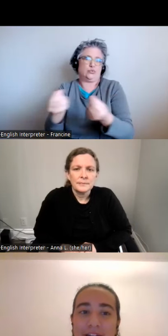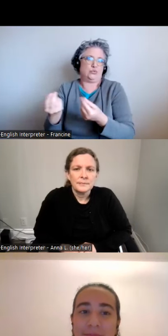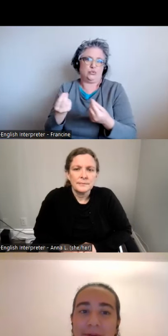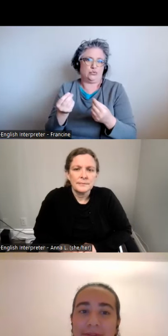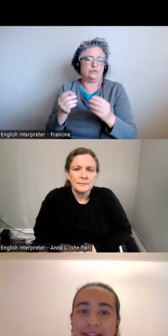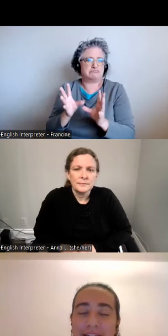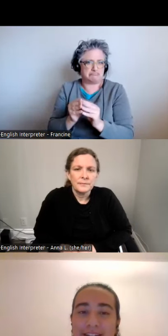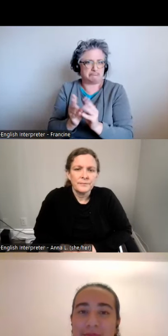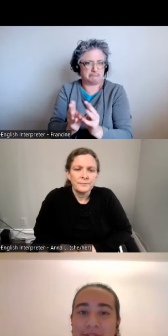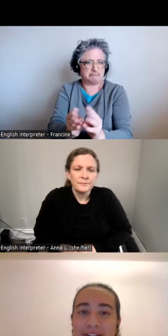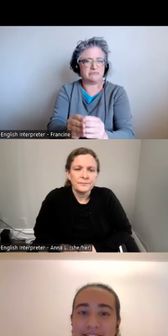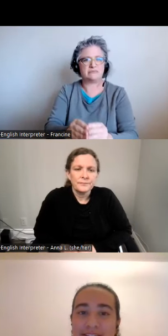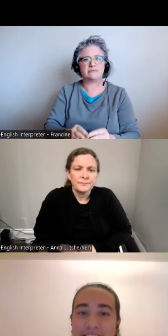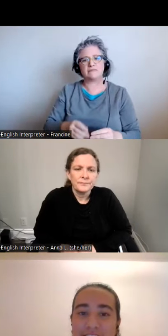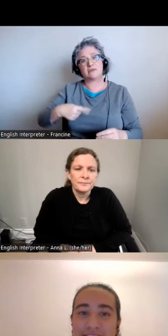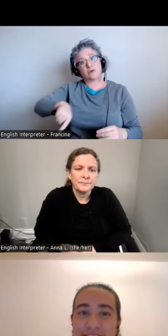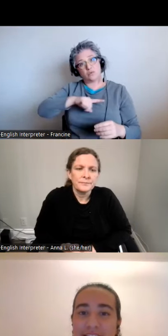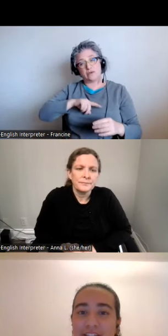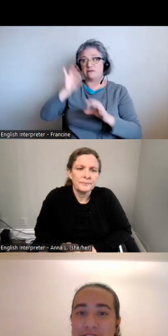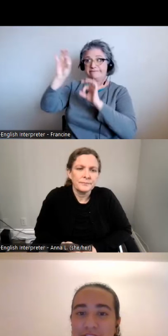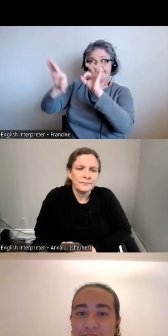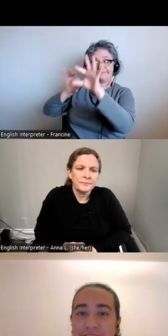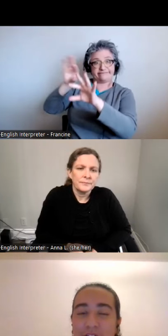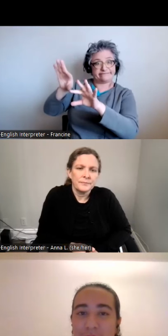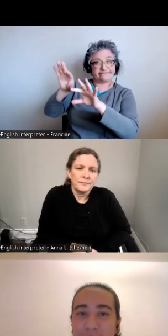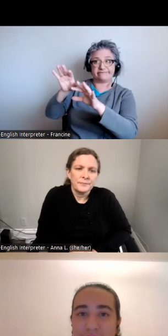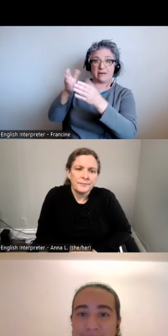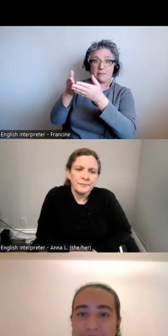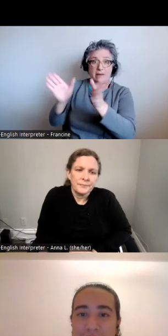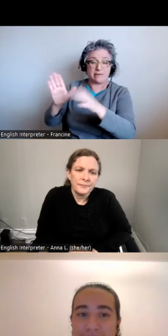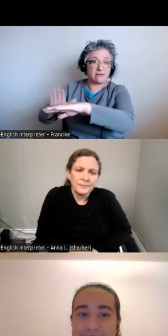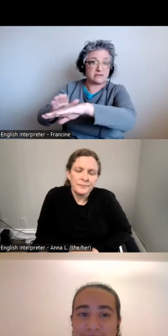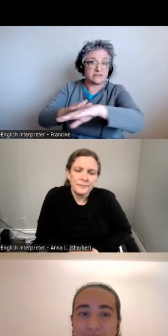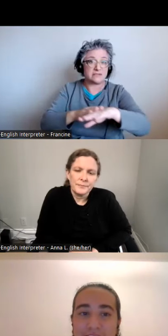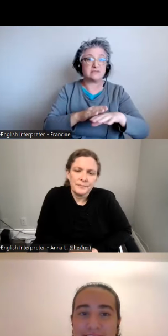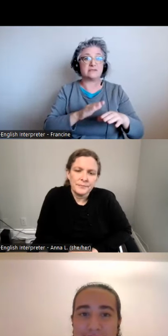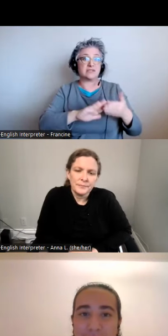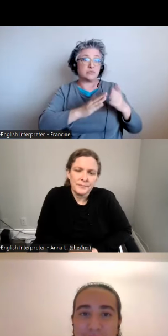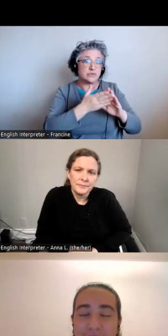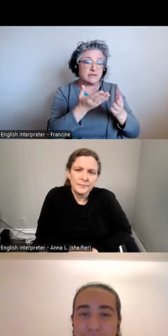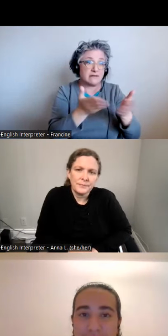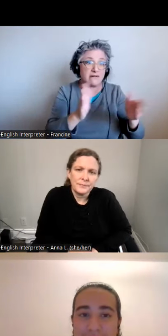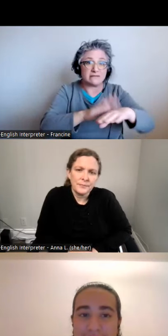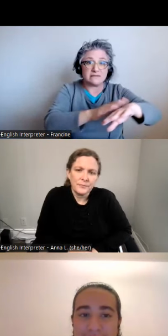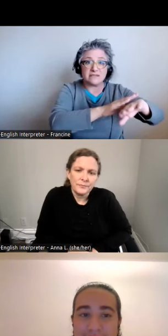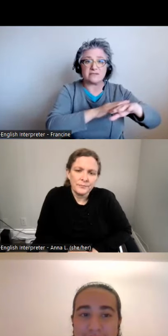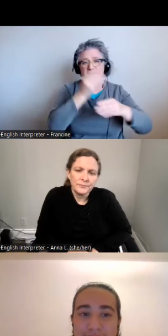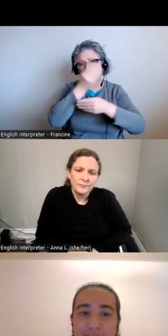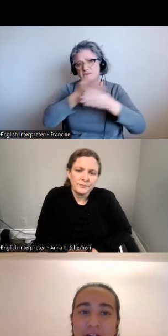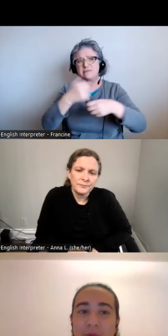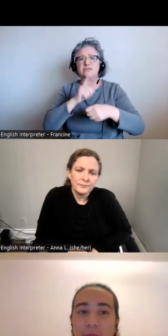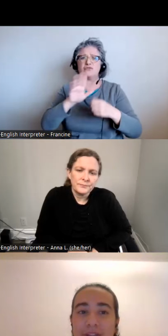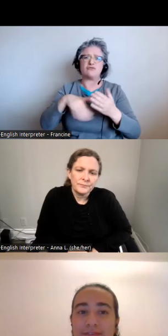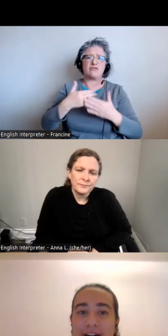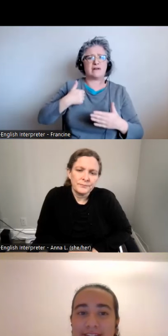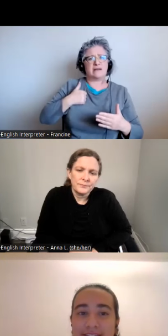We need monthly to plan and help each other, advocate on local and provincial issues.